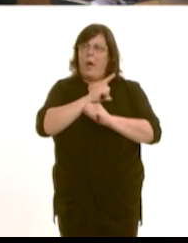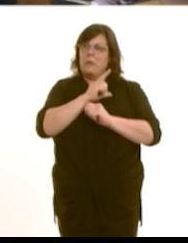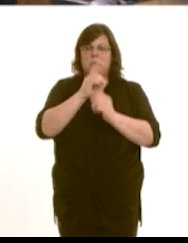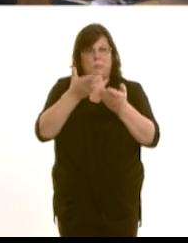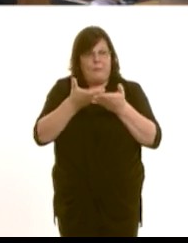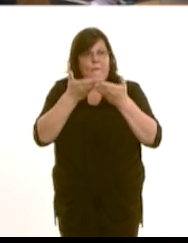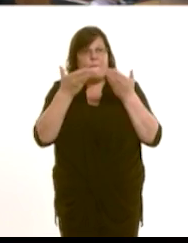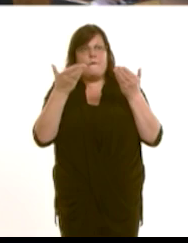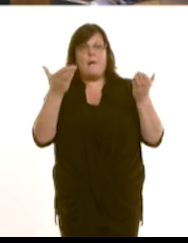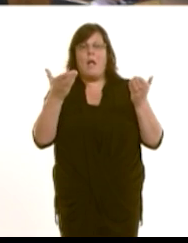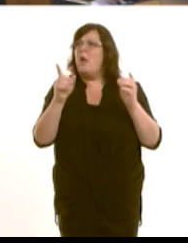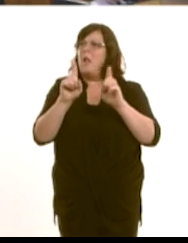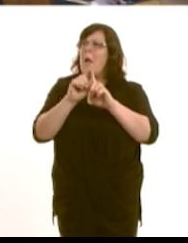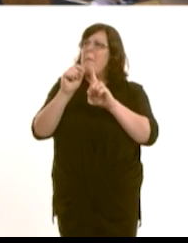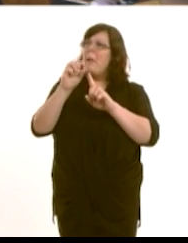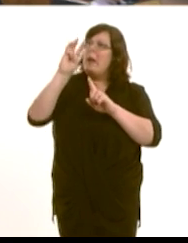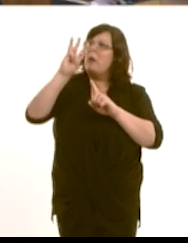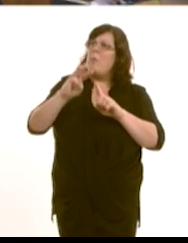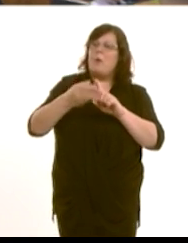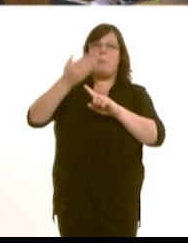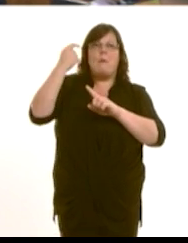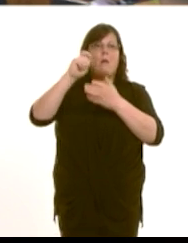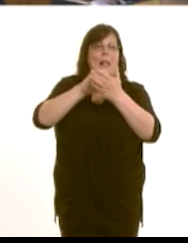of course, during the election campaign back in May?